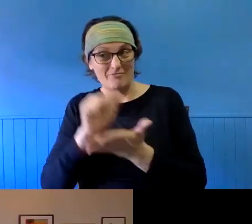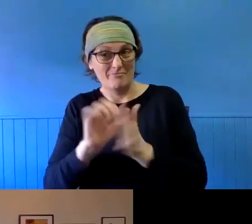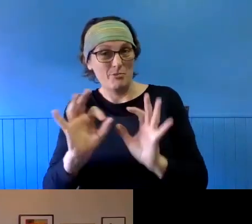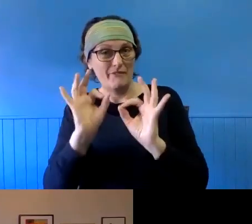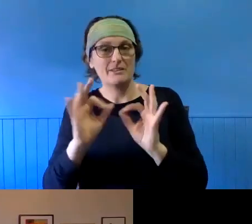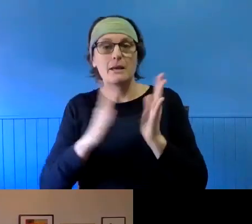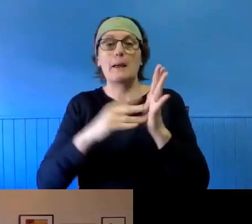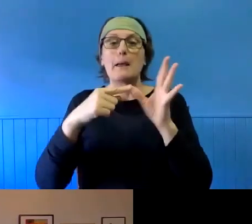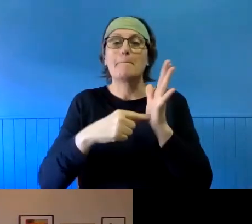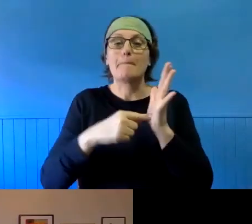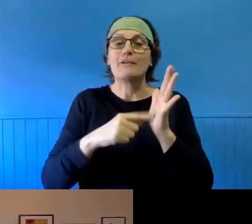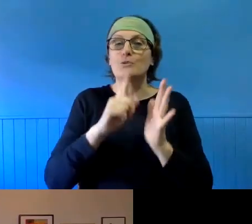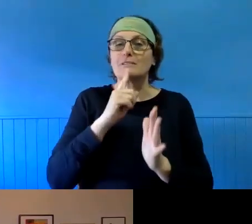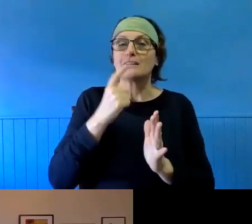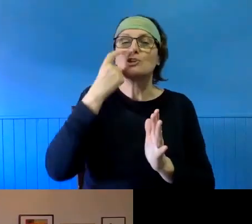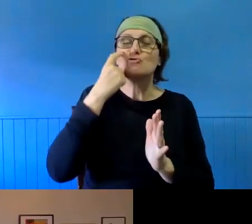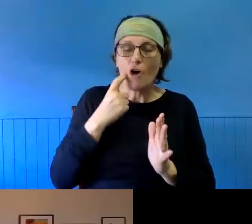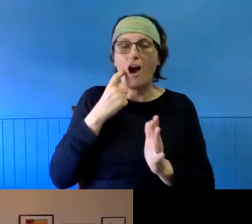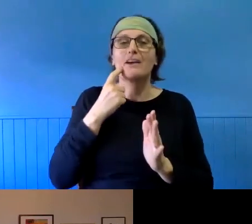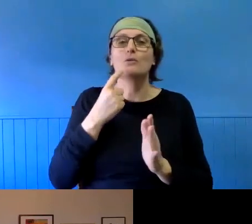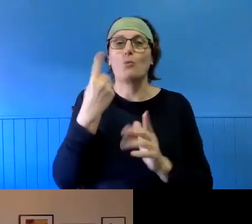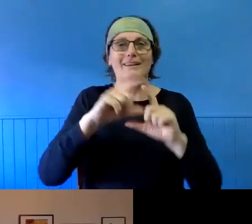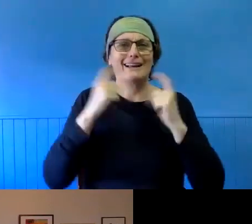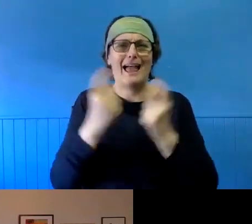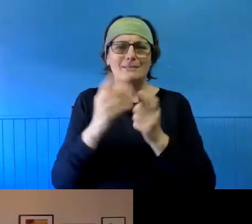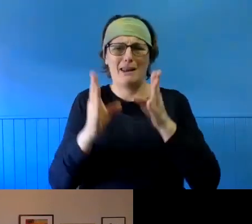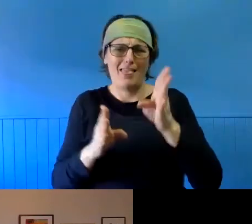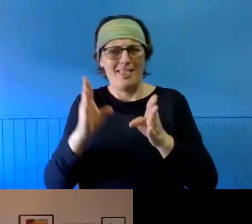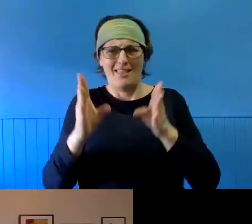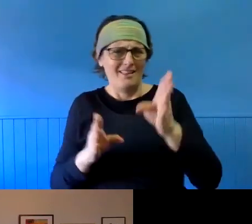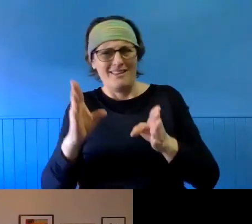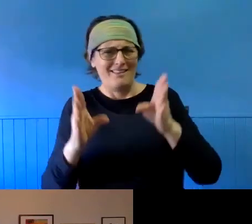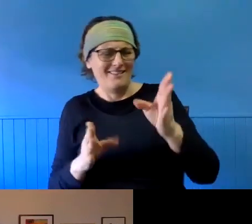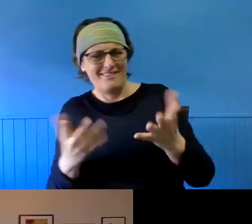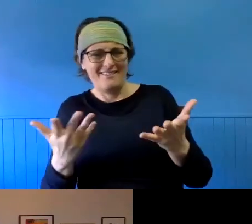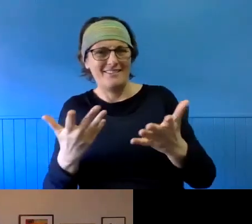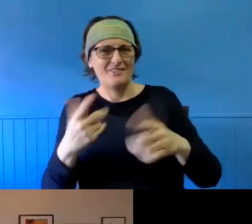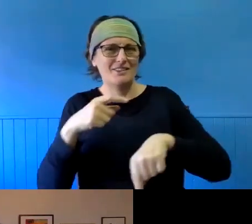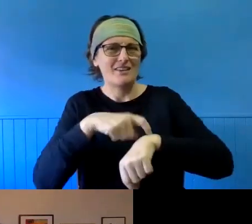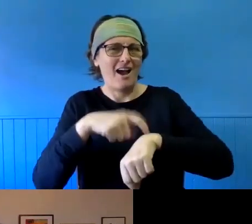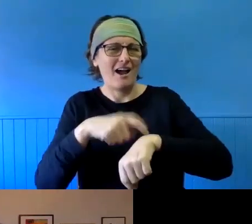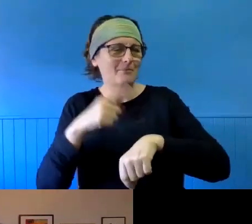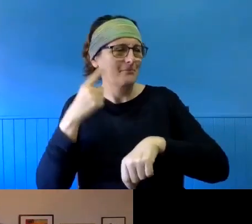tried a body percussion class and had real difficulties. CAROL Yes, I get it.